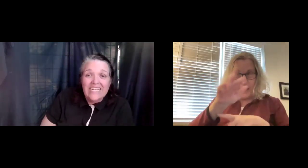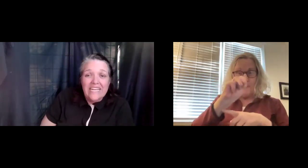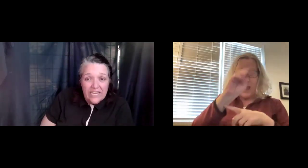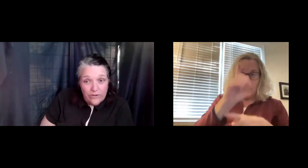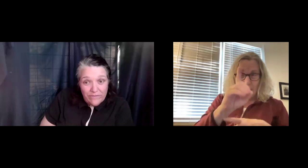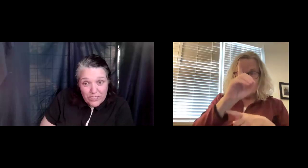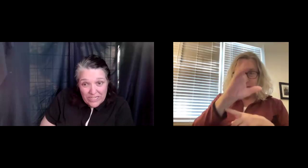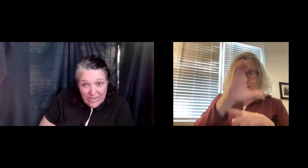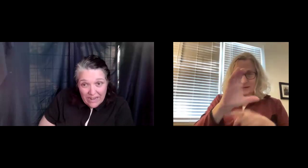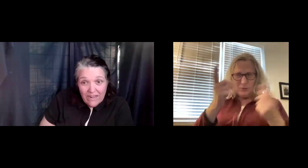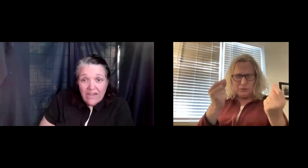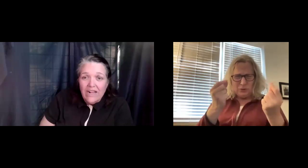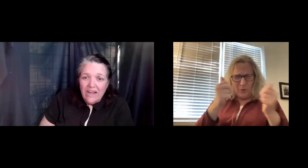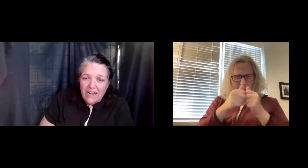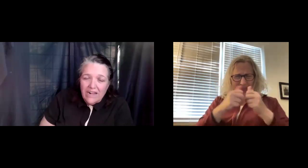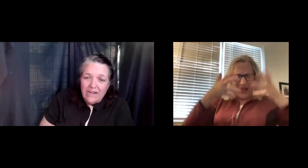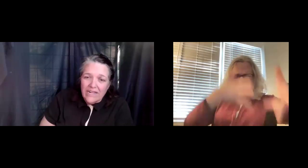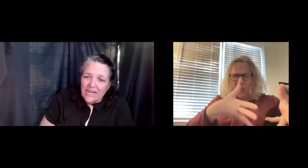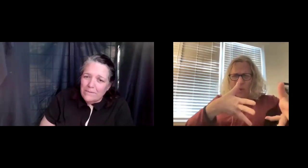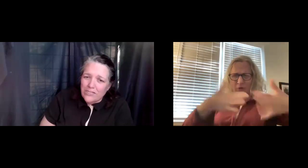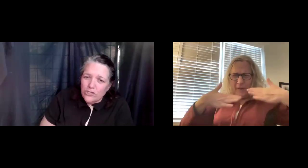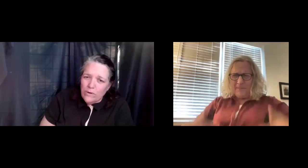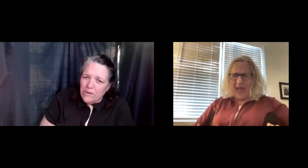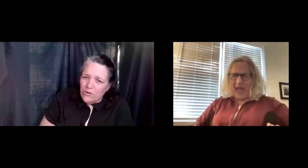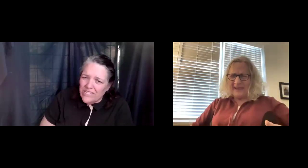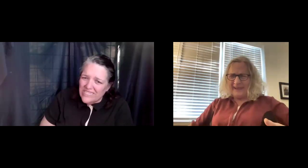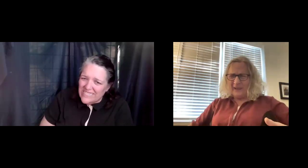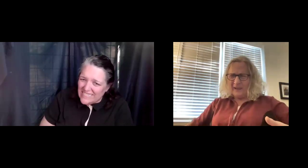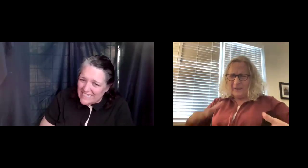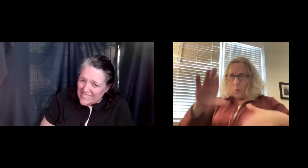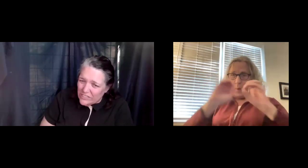to science, here in Virginia. And I'm not sure what Maryland and D.C. do